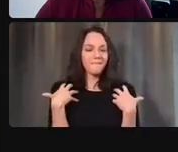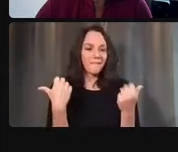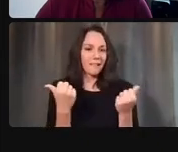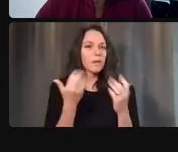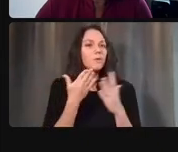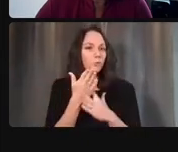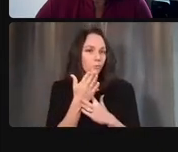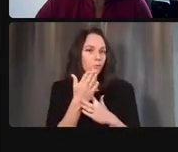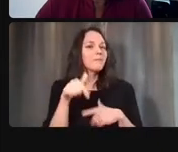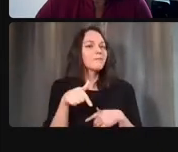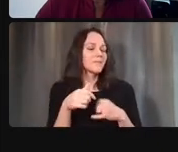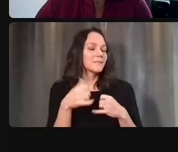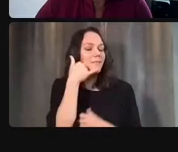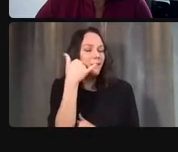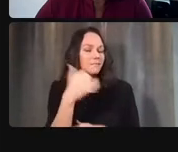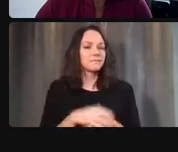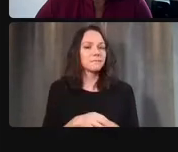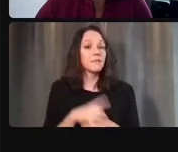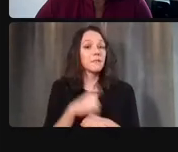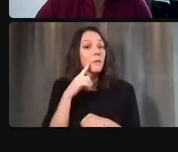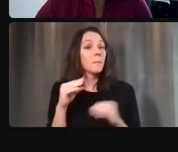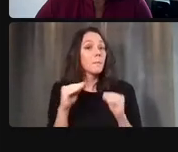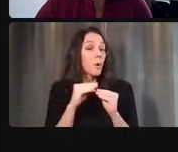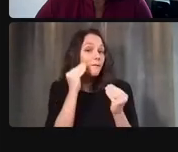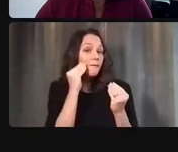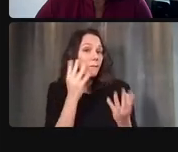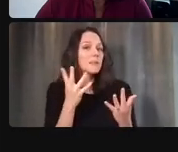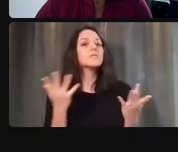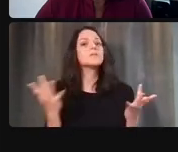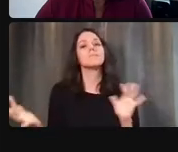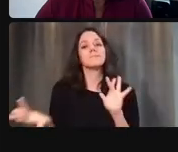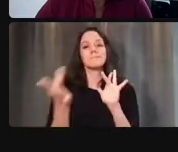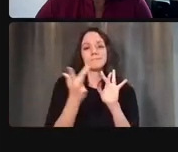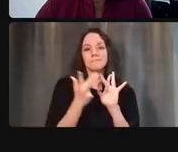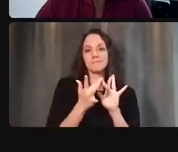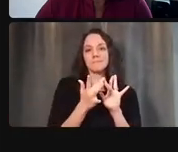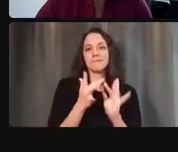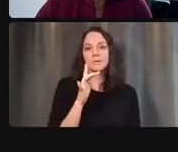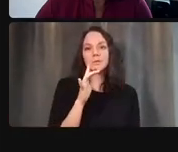visit Philadelphiacontemporary.org. We gratefully acknowledge the great jazz